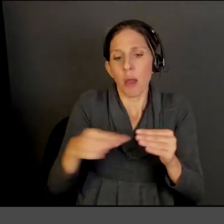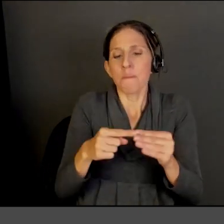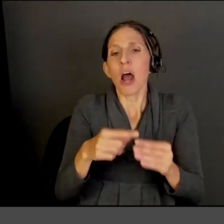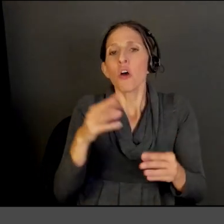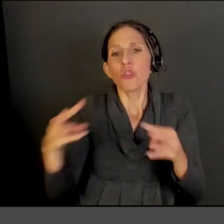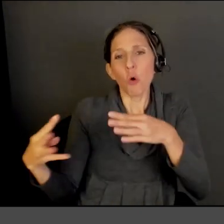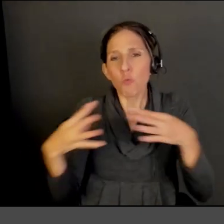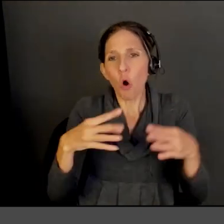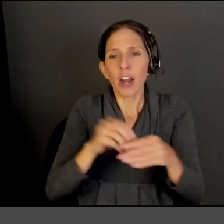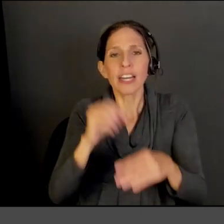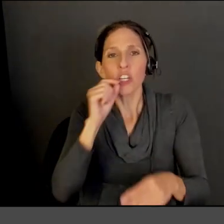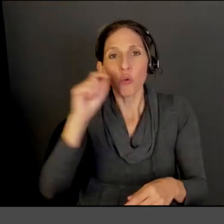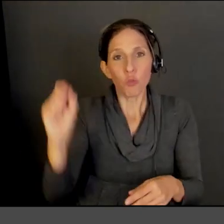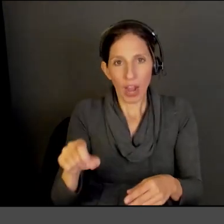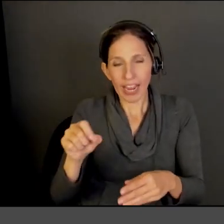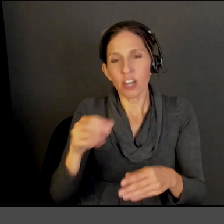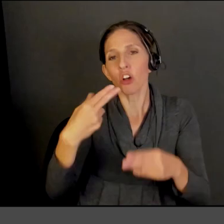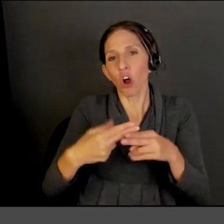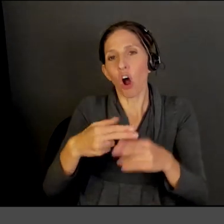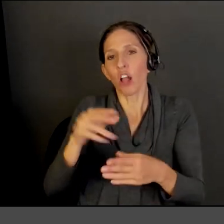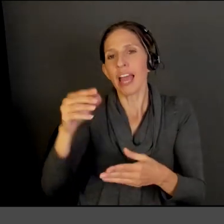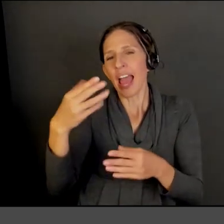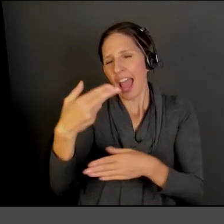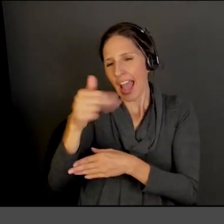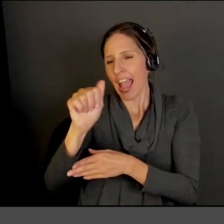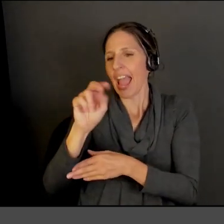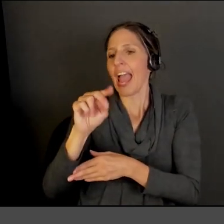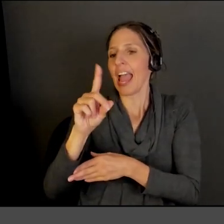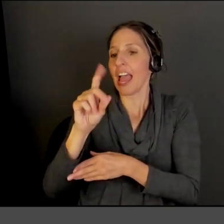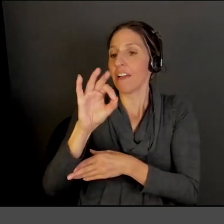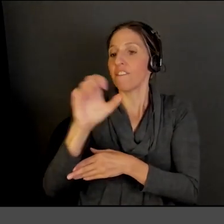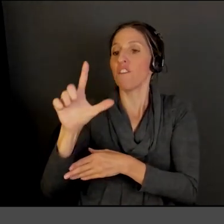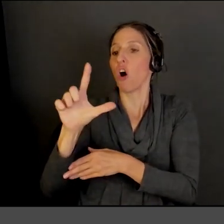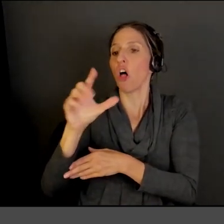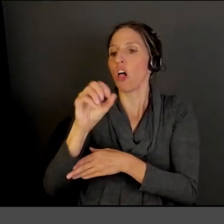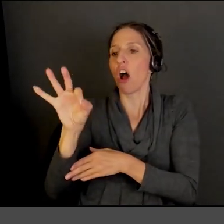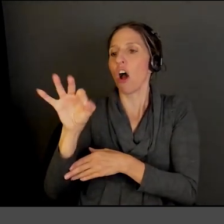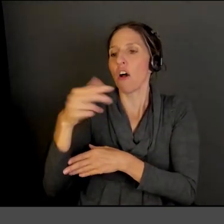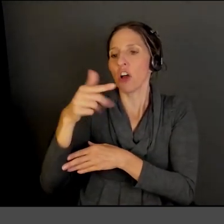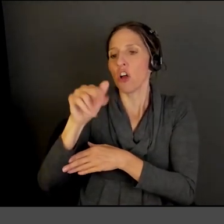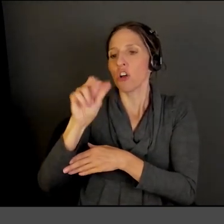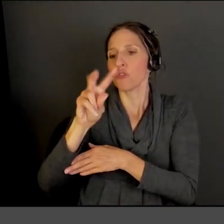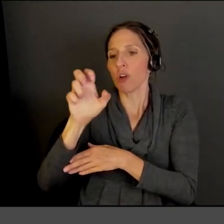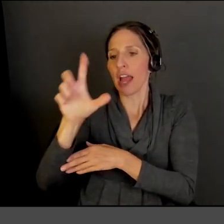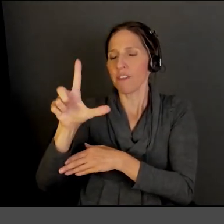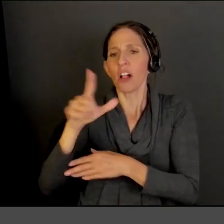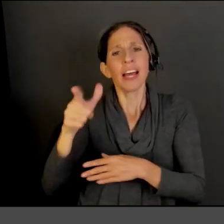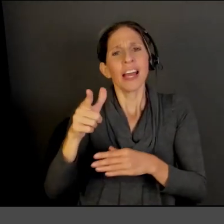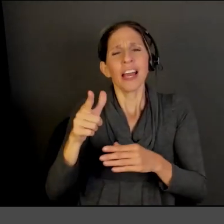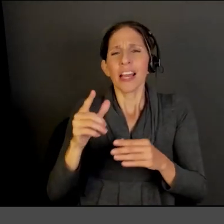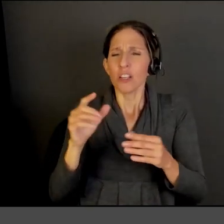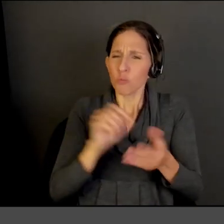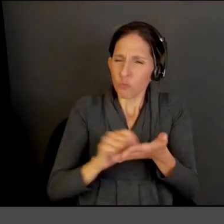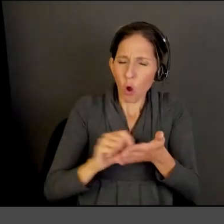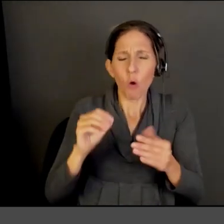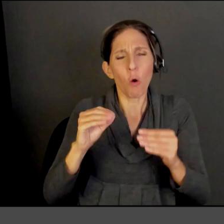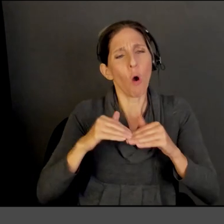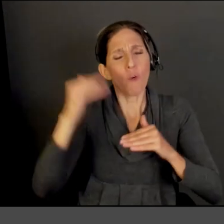OF MORE THAN 30 BOOKS OF PROSE, POETRY AND CHILDREN'S LITERATURE. IN 2021, HIS POEM